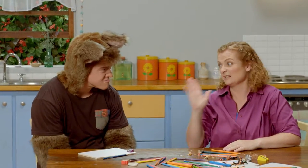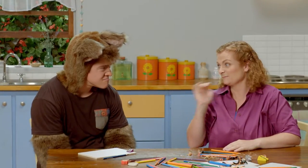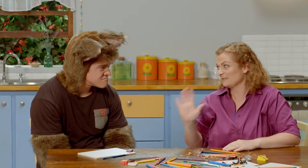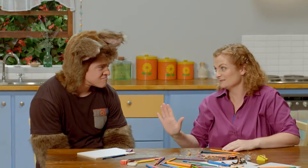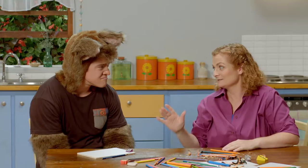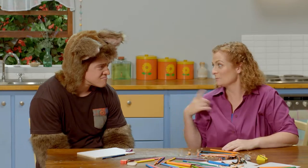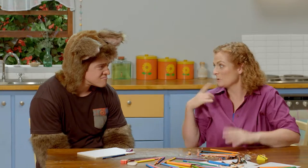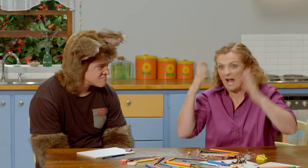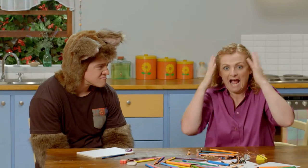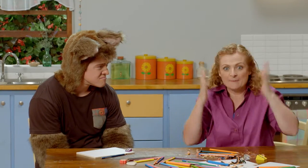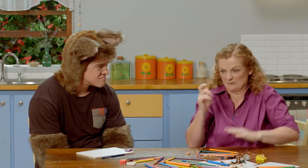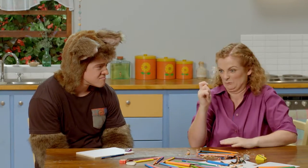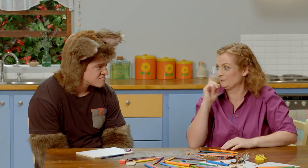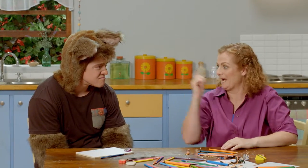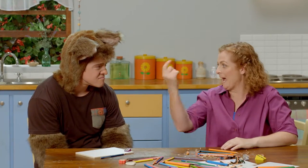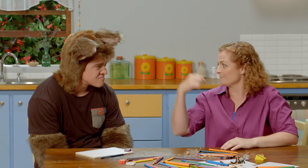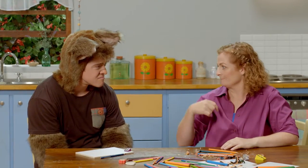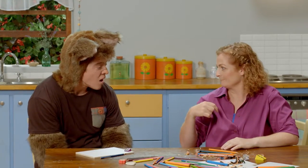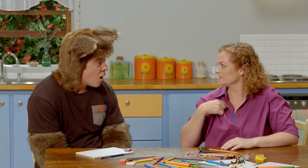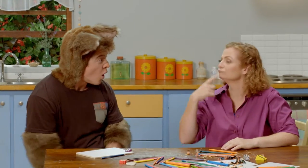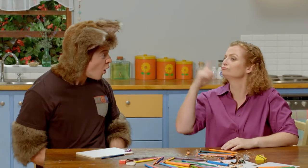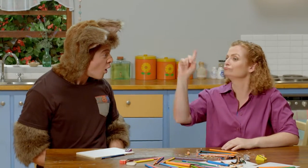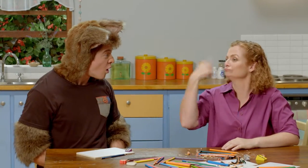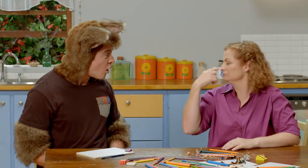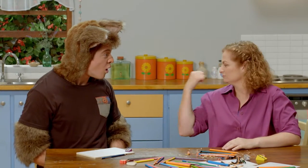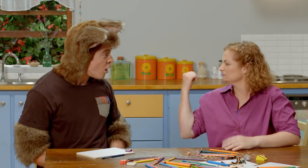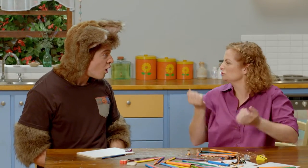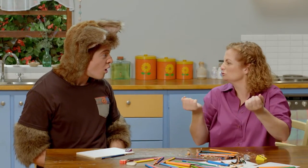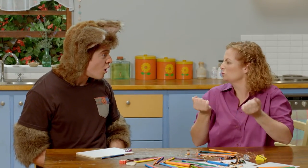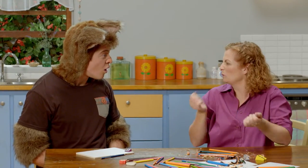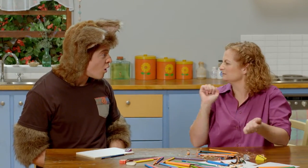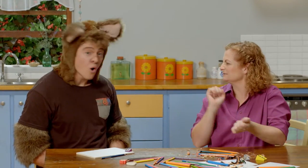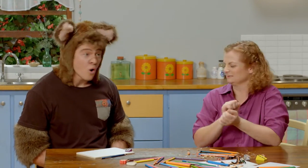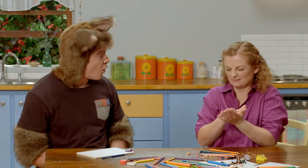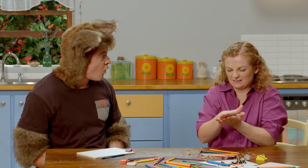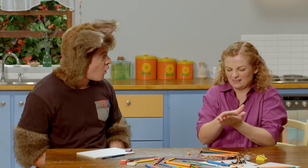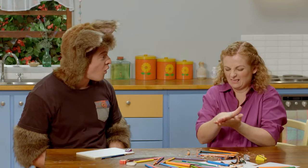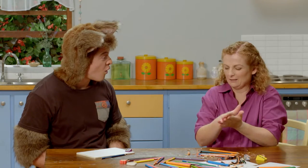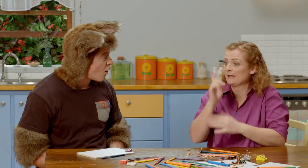It doesn't matter Possum, because Amanda will be here soon. I've asked her to come and have a look at the drawer.